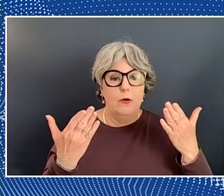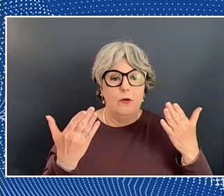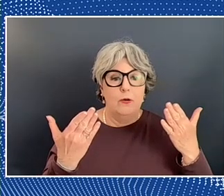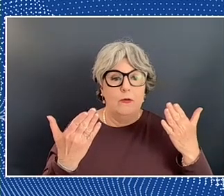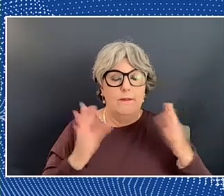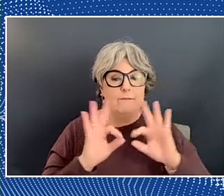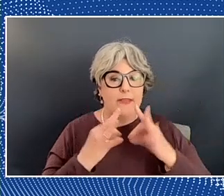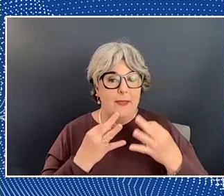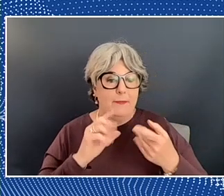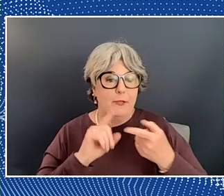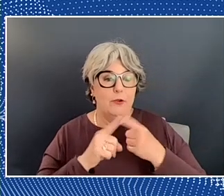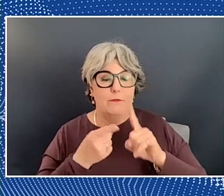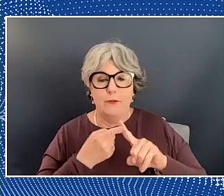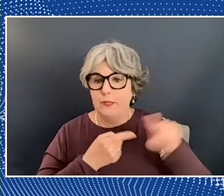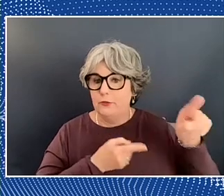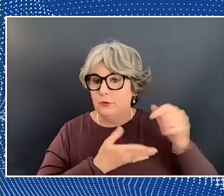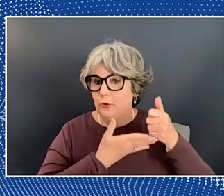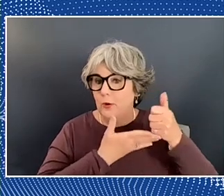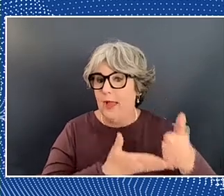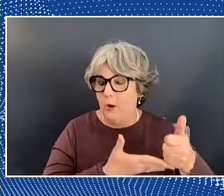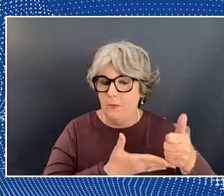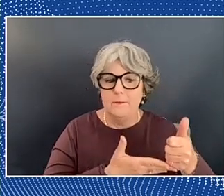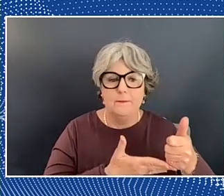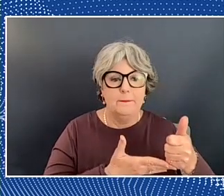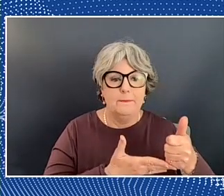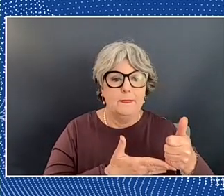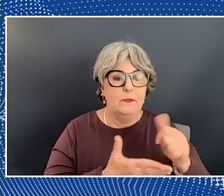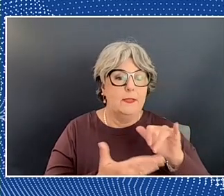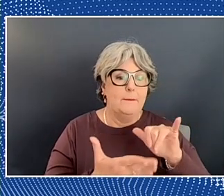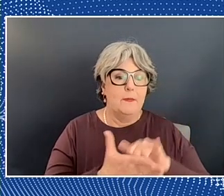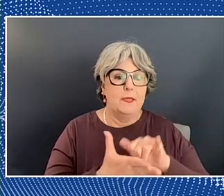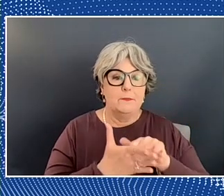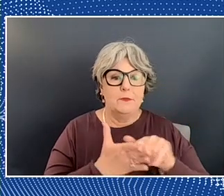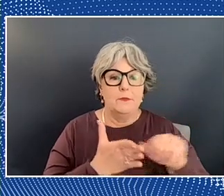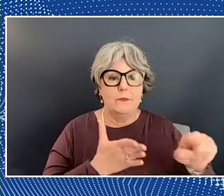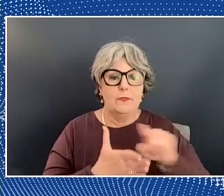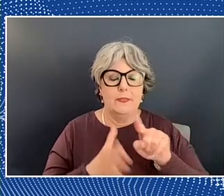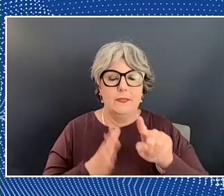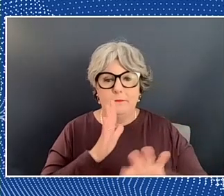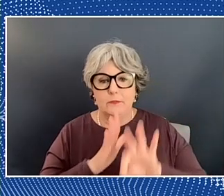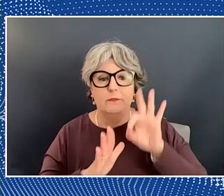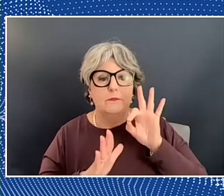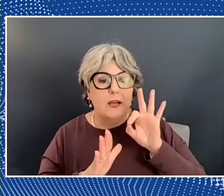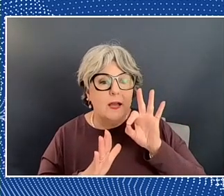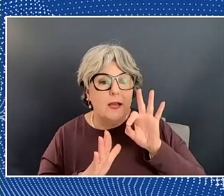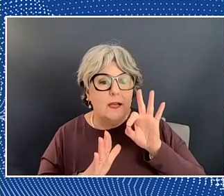outside to help them, it was next to impossible for them to discover what company held their debt.